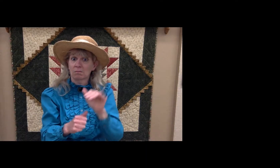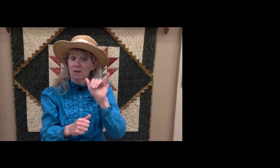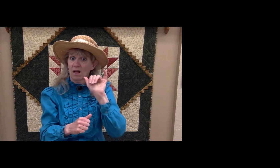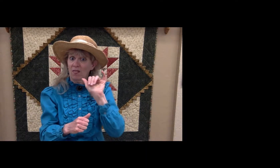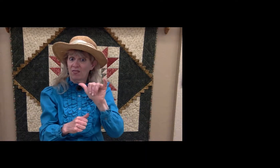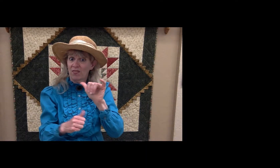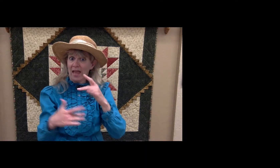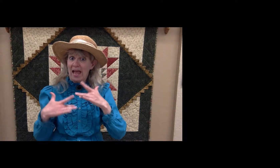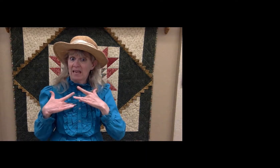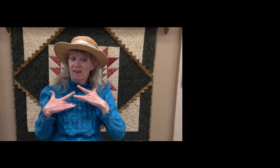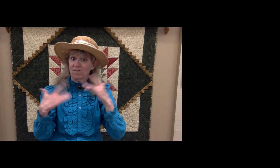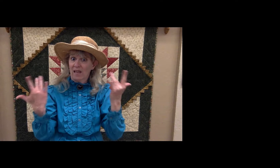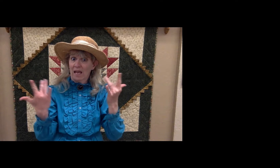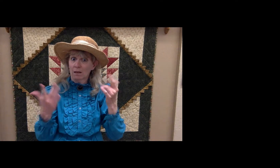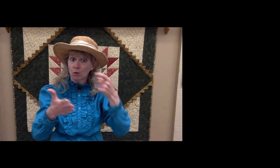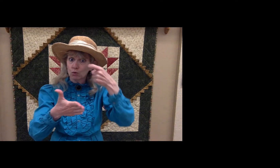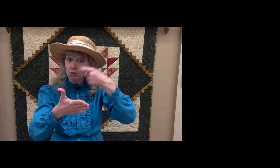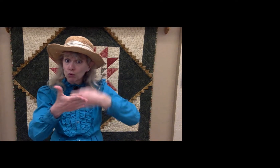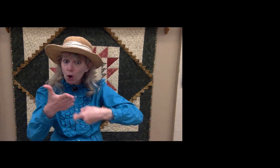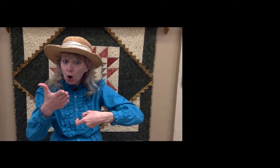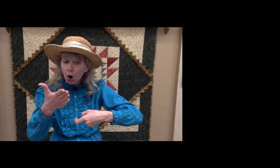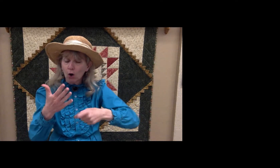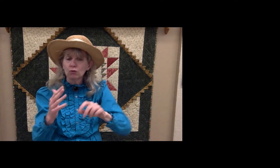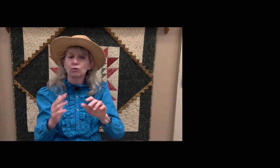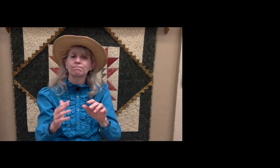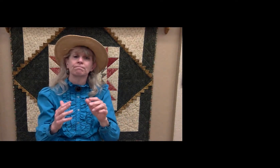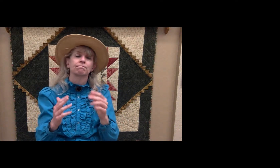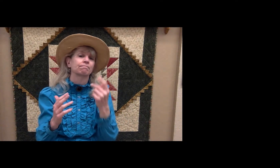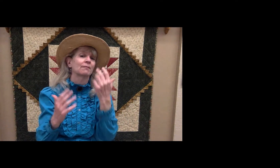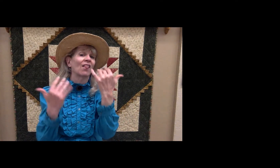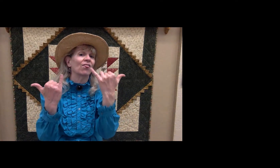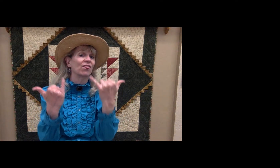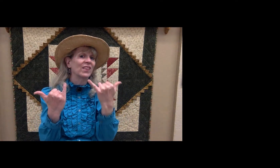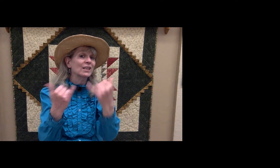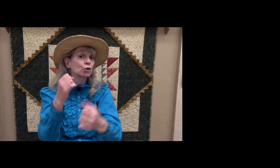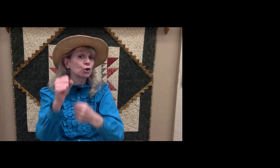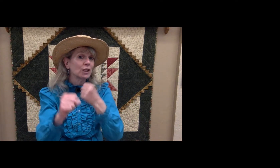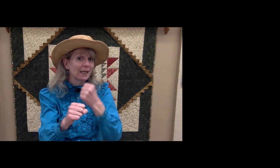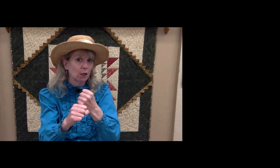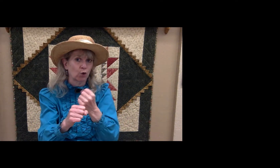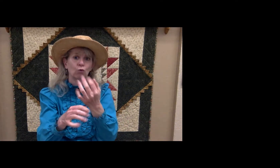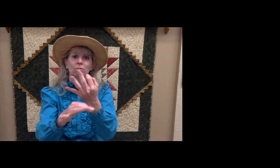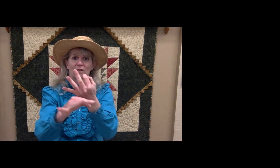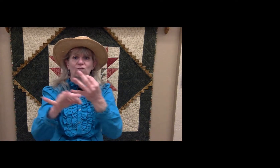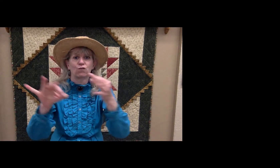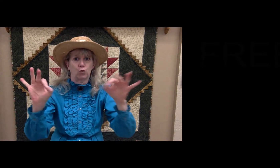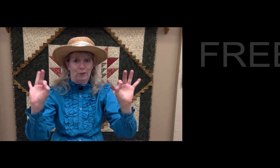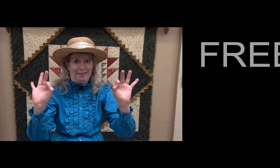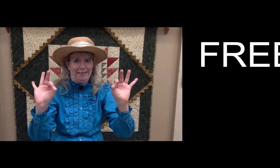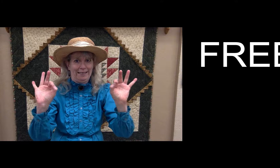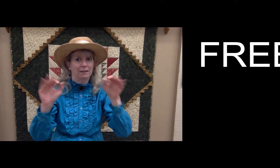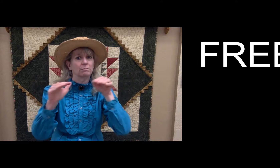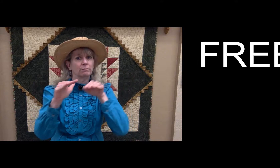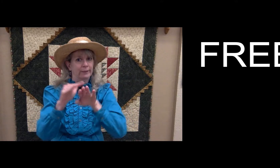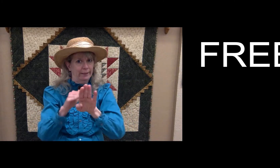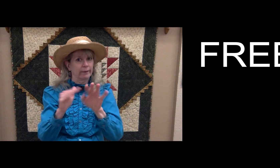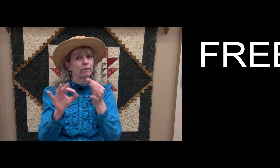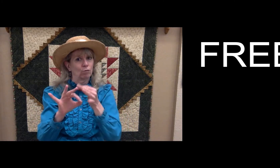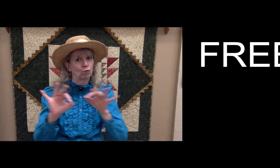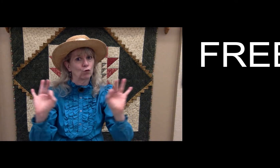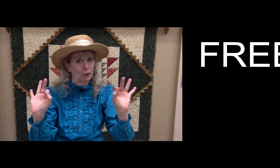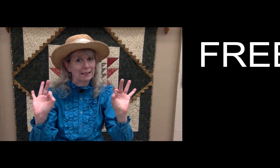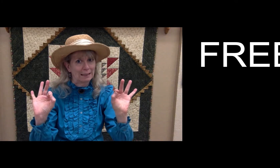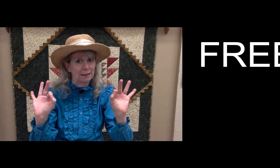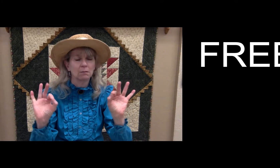This year we are offering the event for free with no charge.